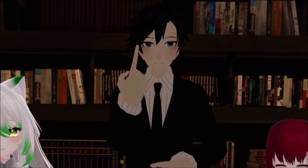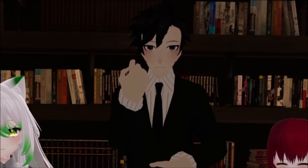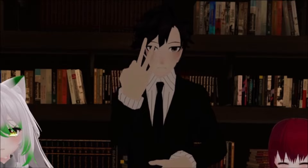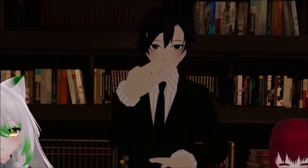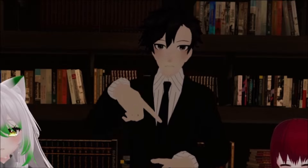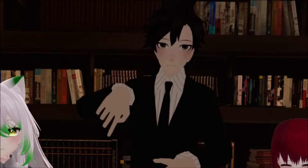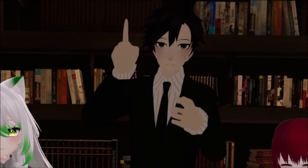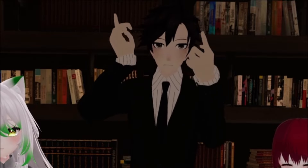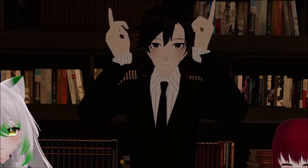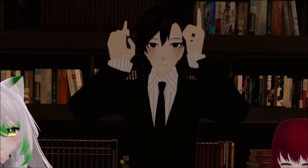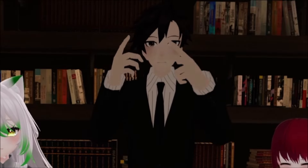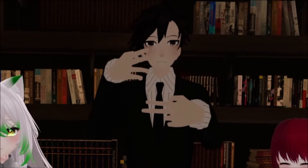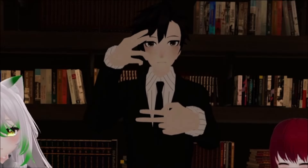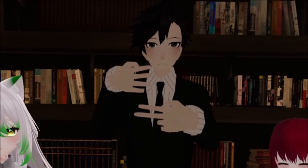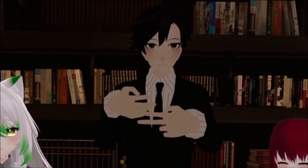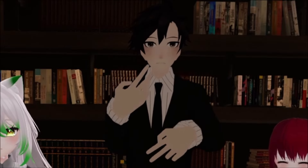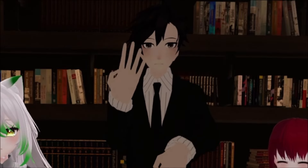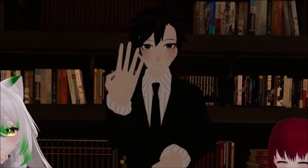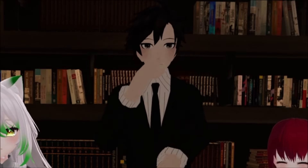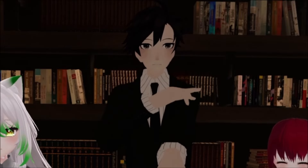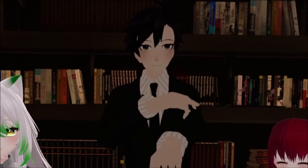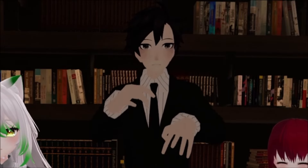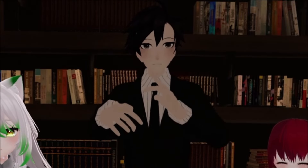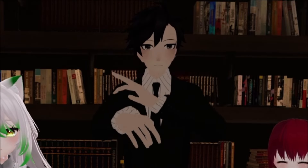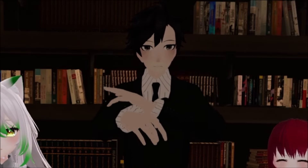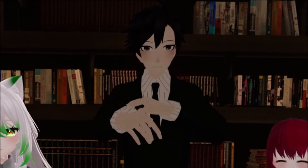(American Sign Language) Four Arms is one of the aliens